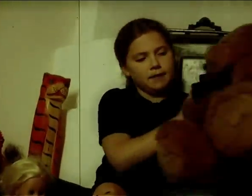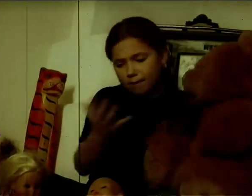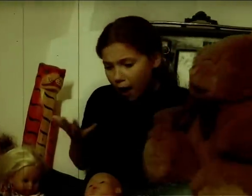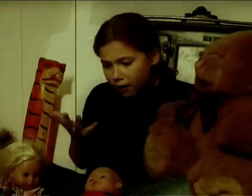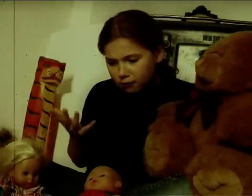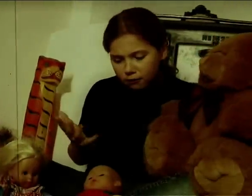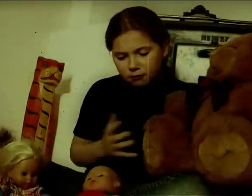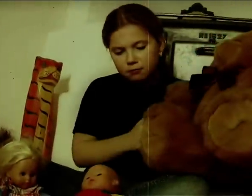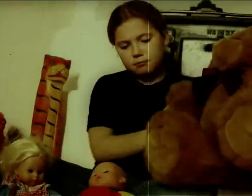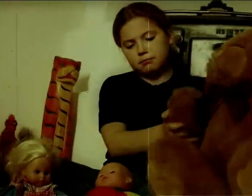What?